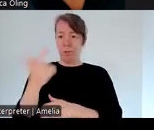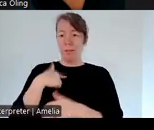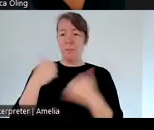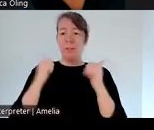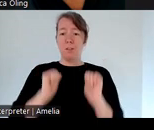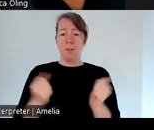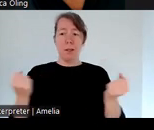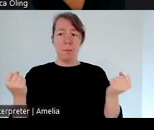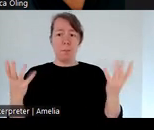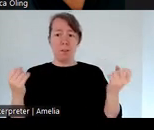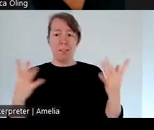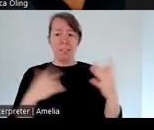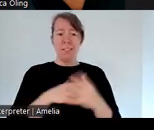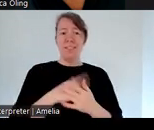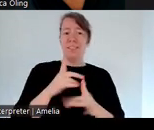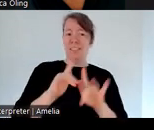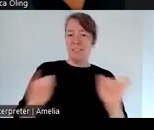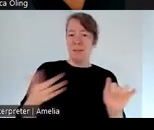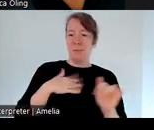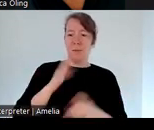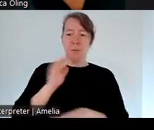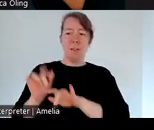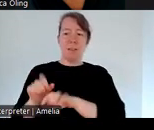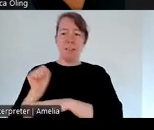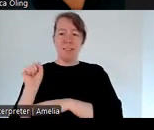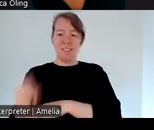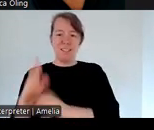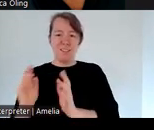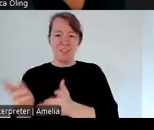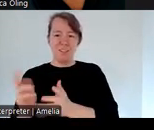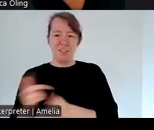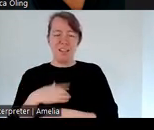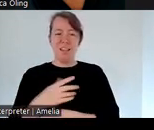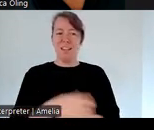and share some things in the chat, um, at the same time. So, we'll see if that works very well.